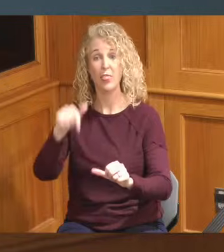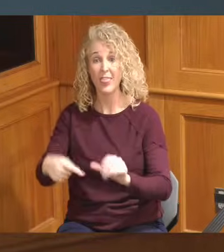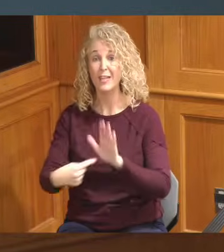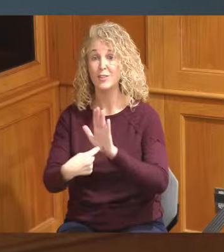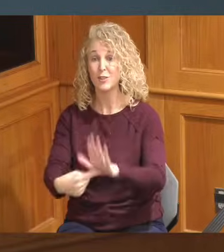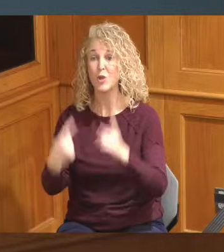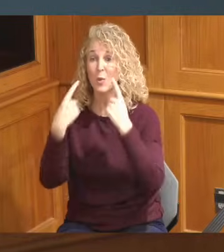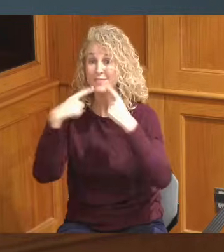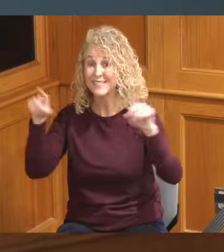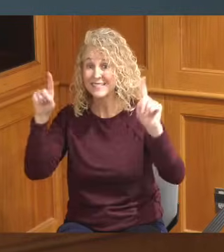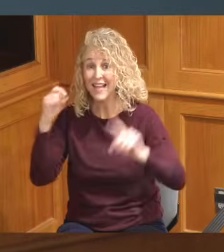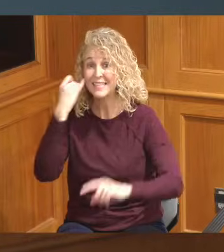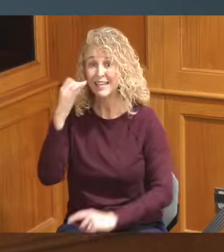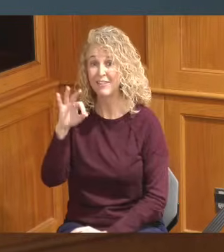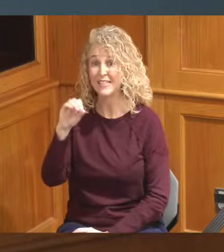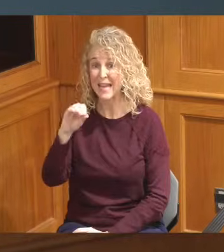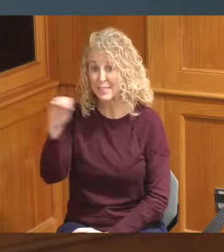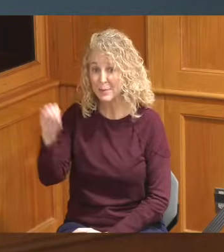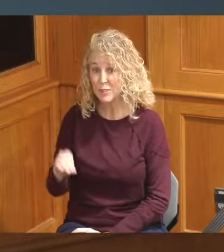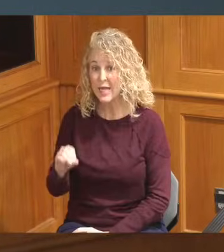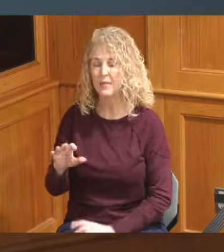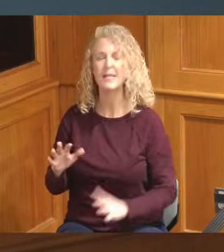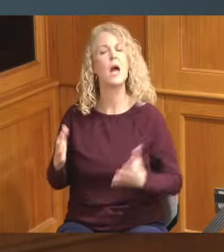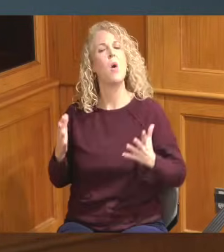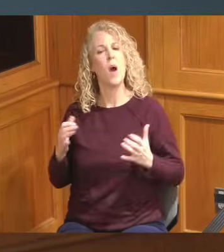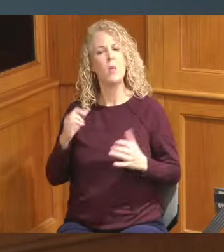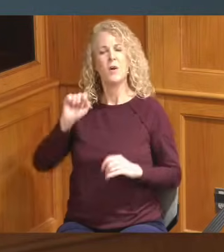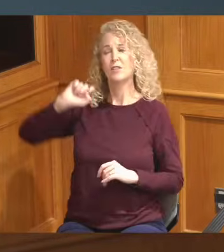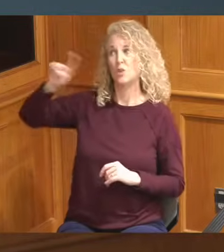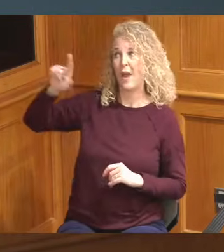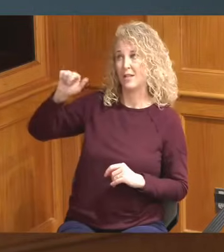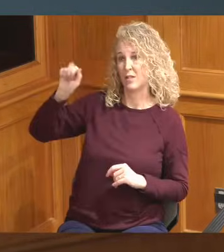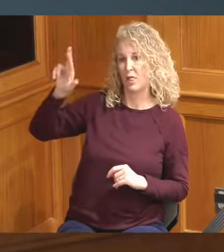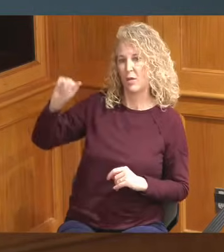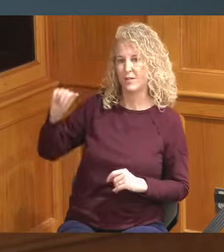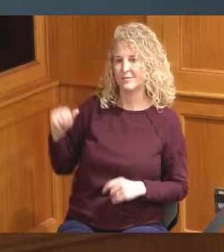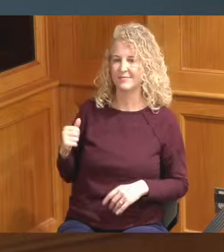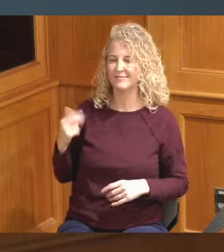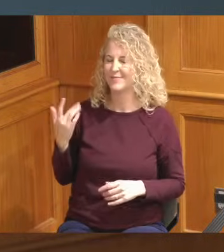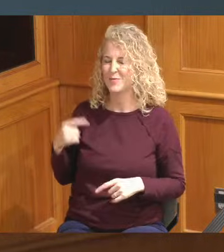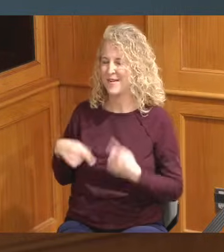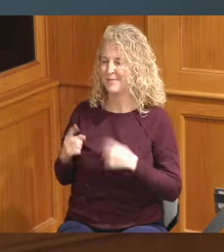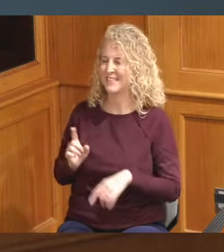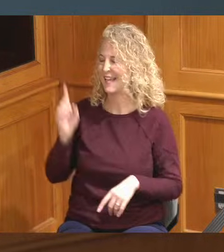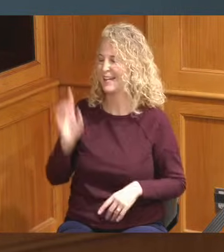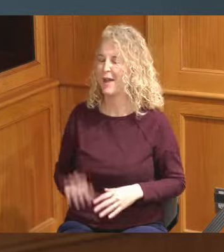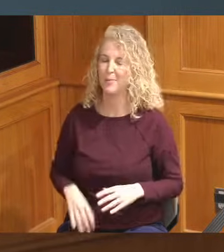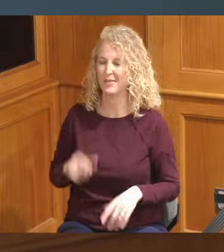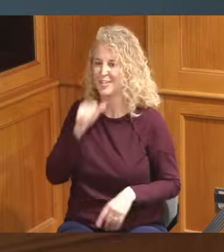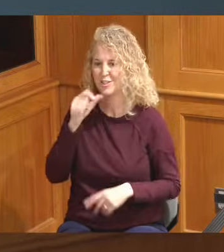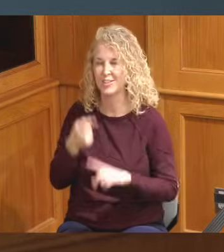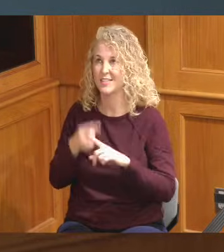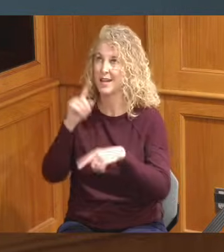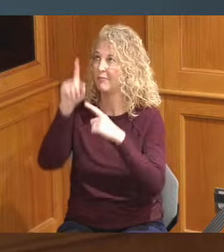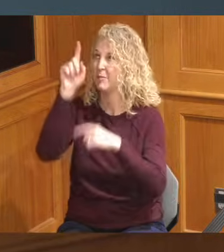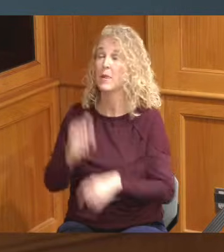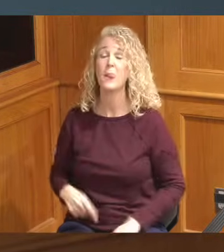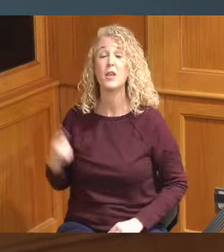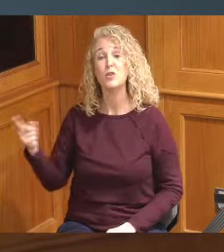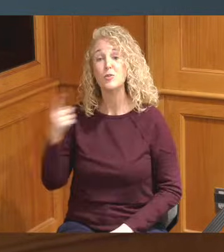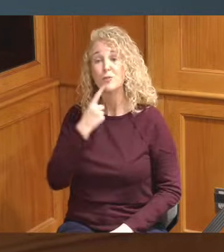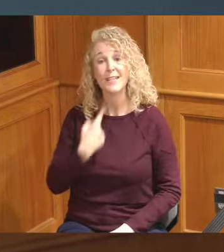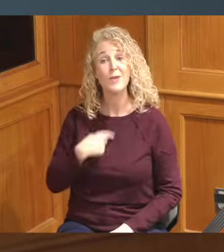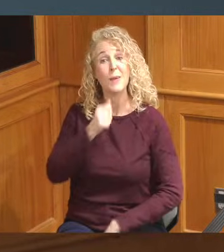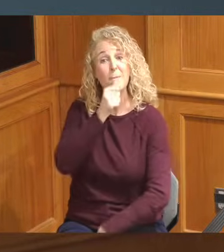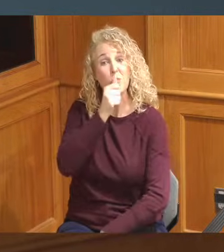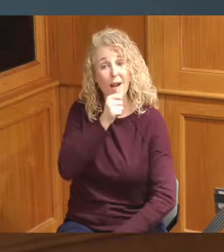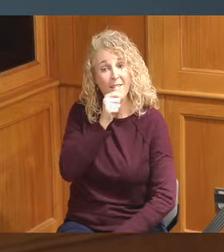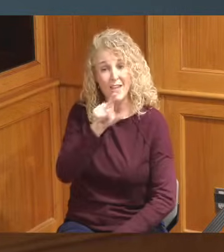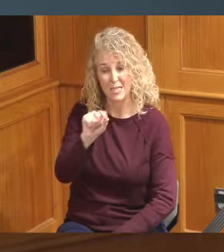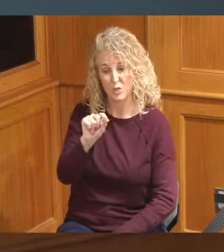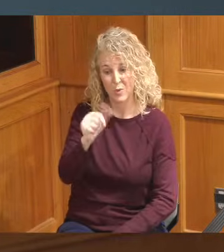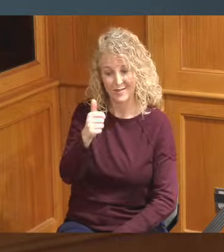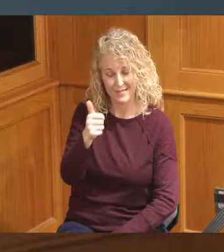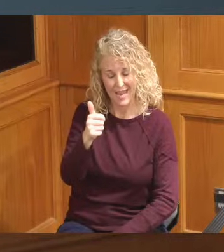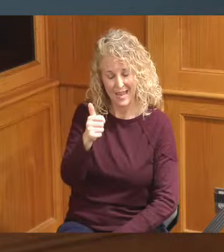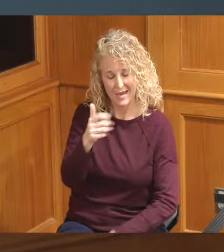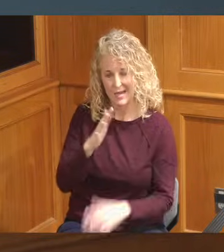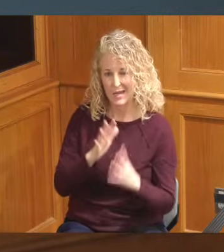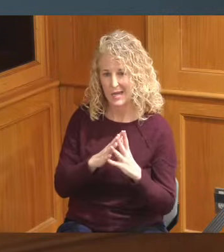nine out of 10. I'd like to say ask Laura though about you indicated that we privatized in 2010